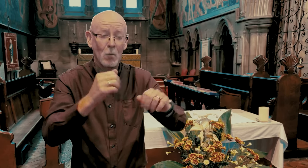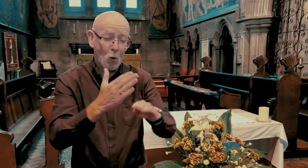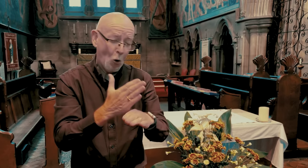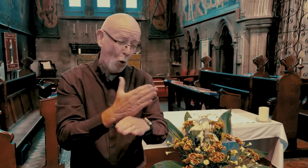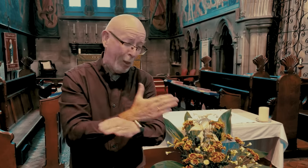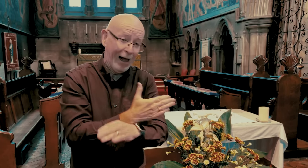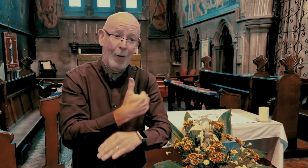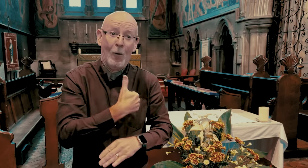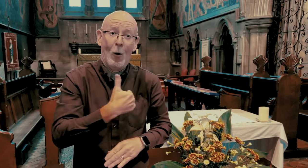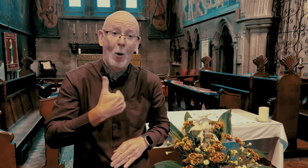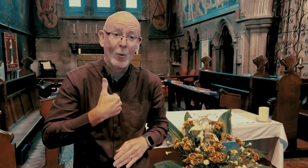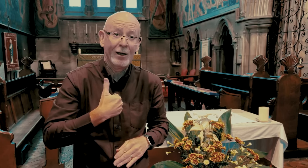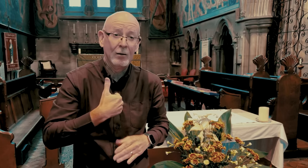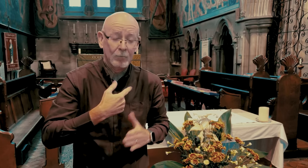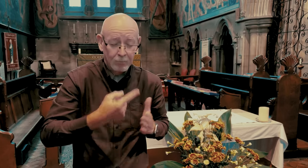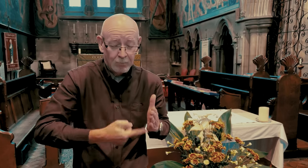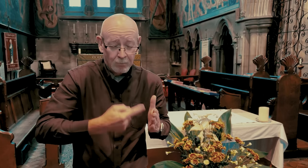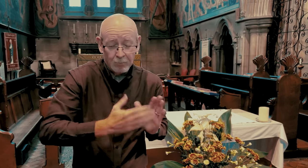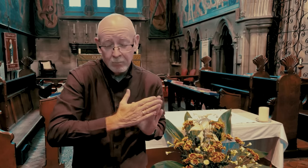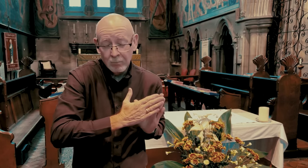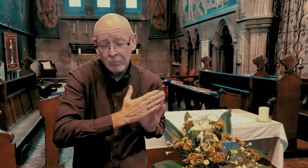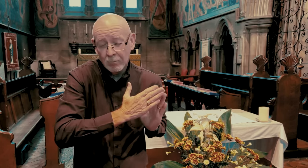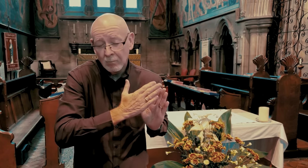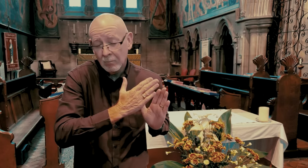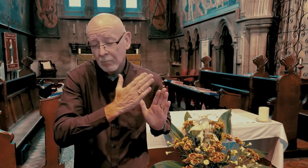from early morning until midday,